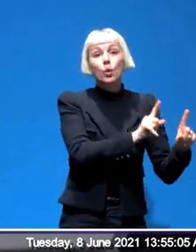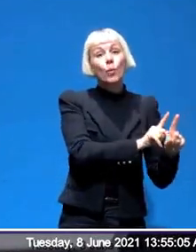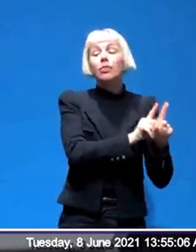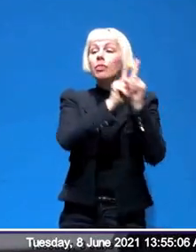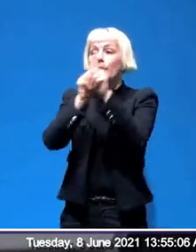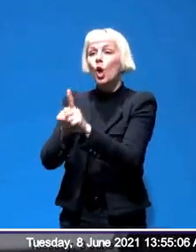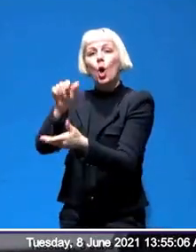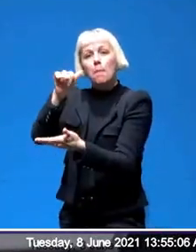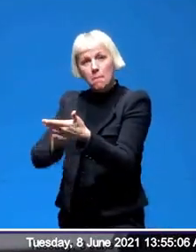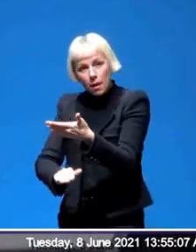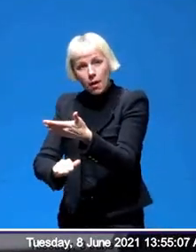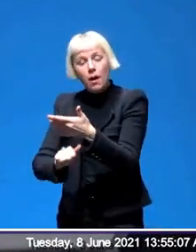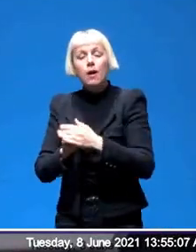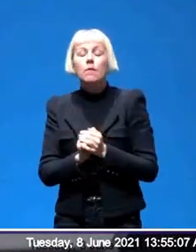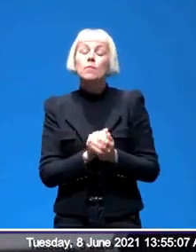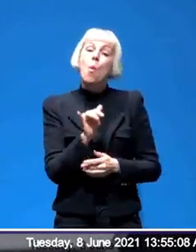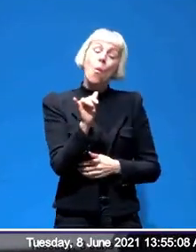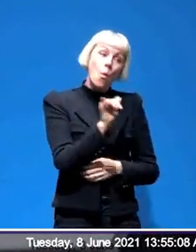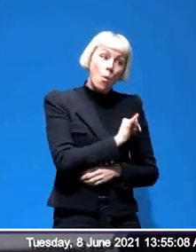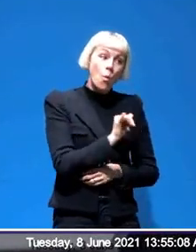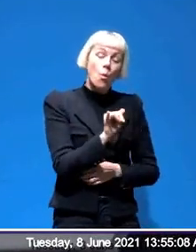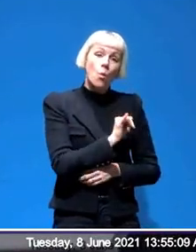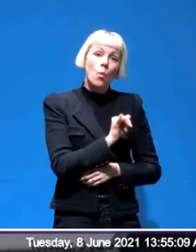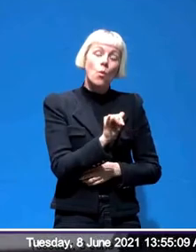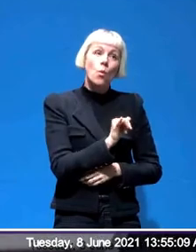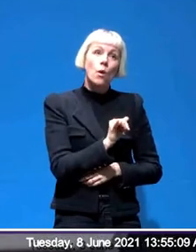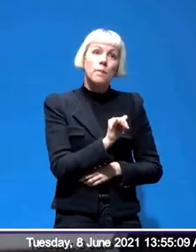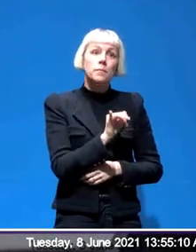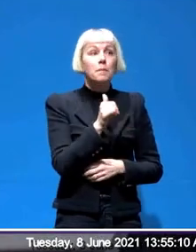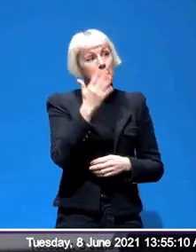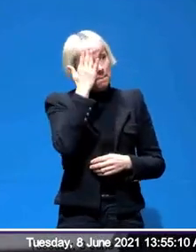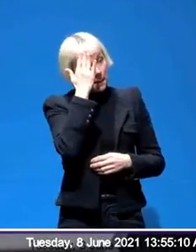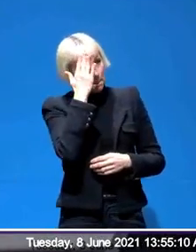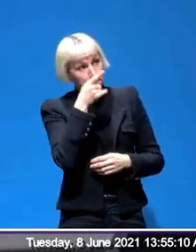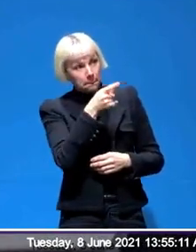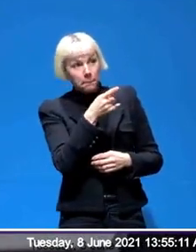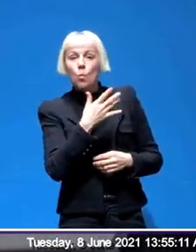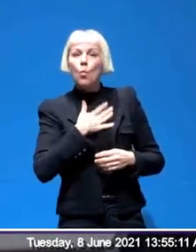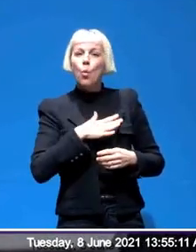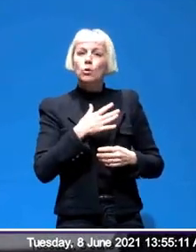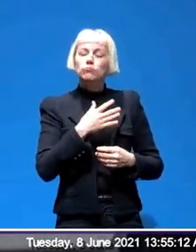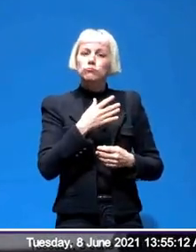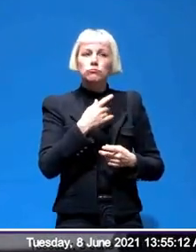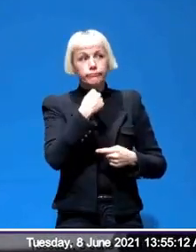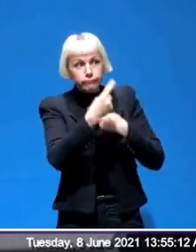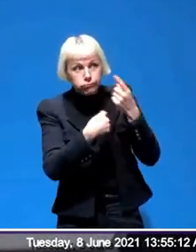Or it could be that Karen would want some information on the balance or